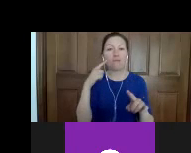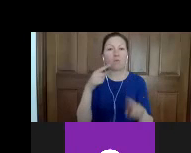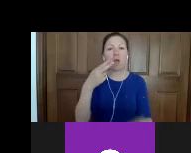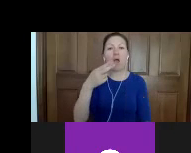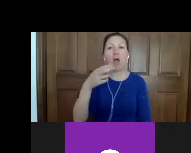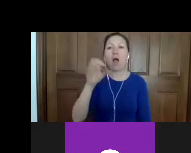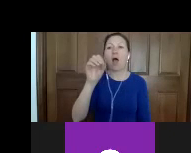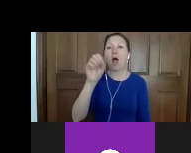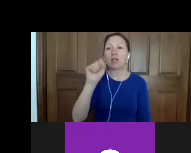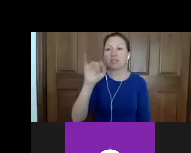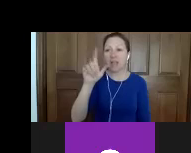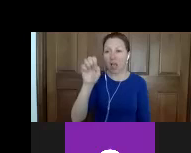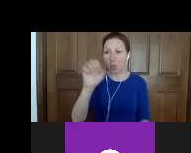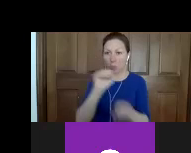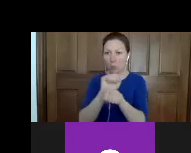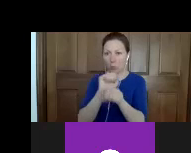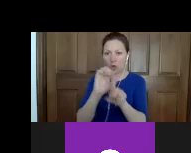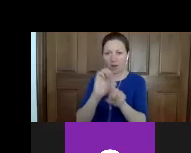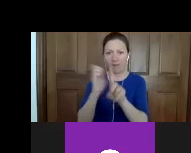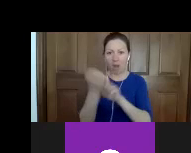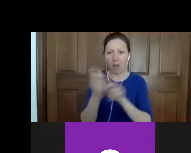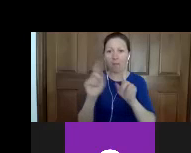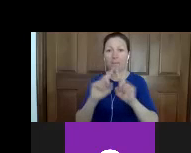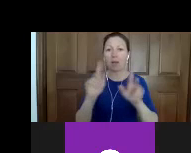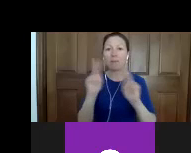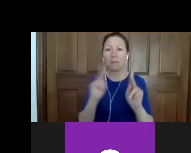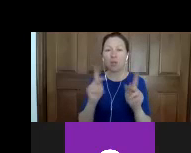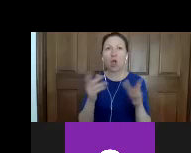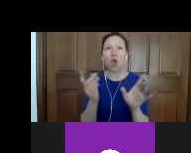are being mean. It is people are actively creating an environment where you can't do